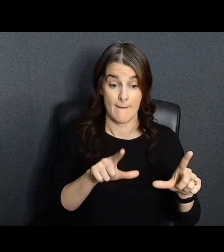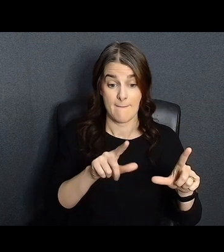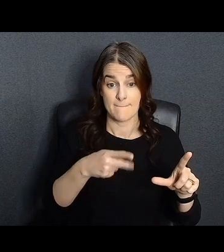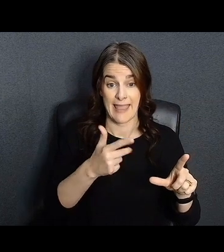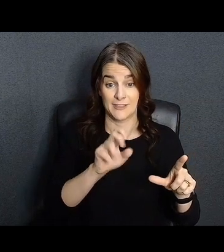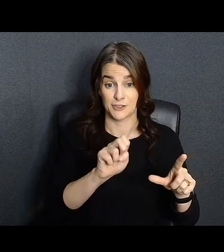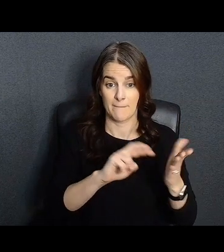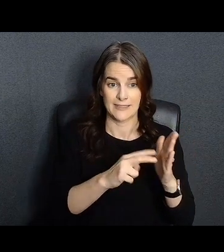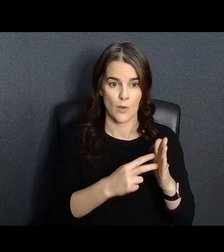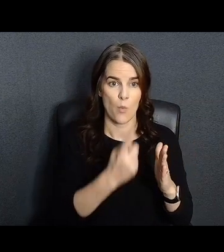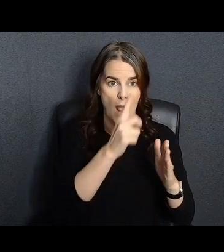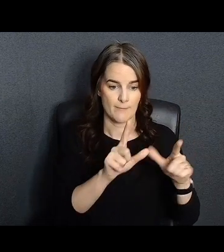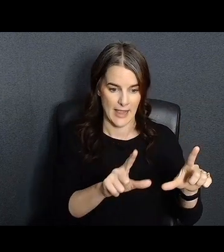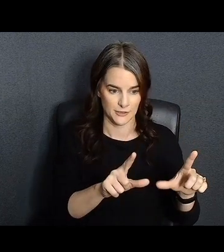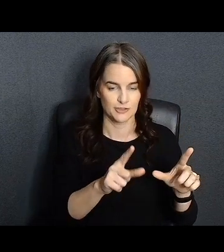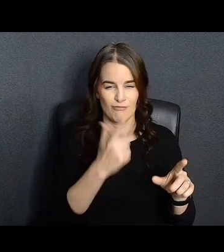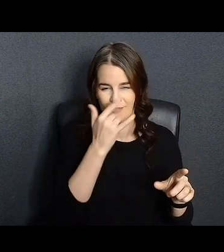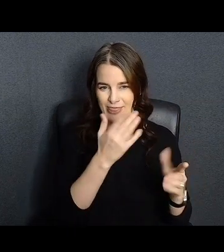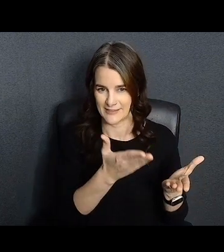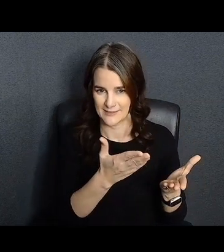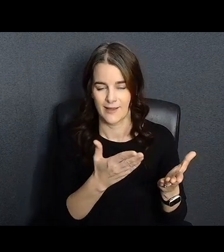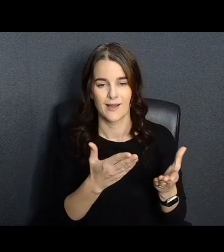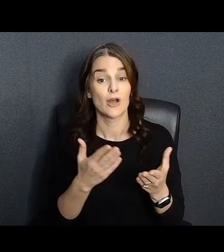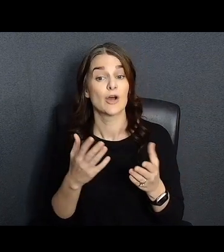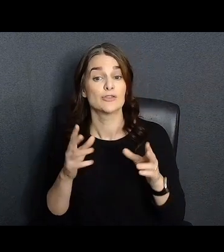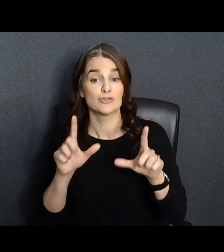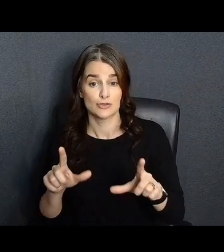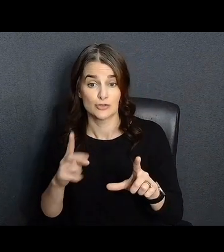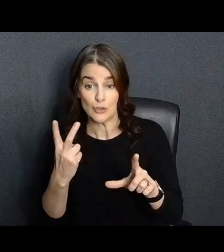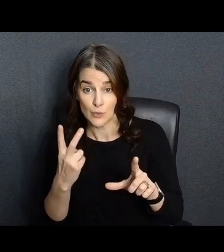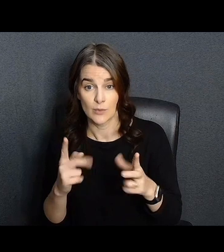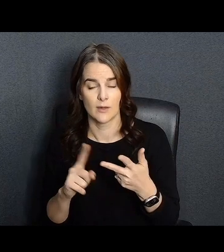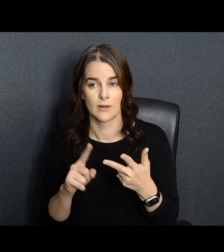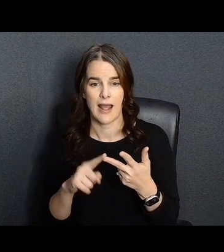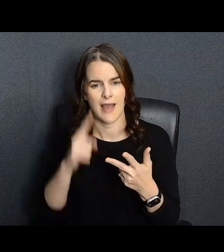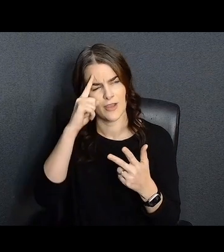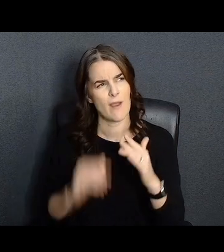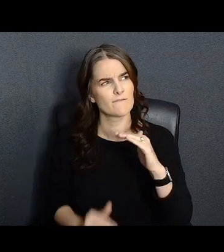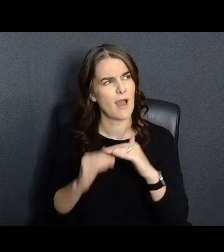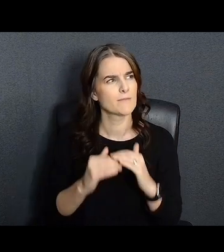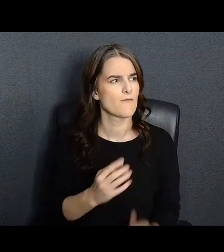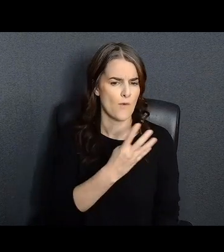This is two pages. I think you can have up to maybe four or five-ish pages on the free version,